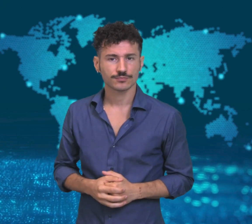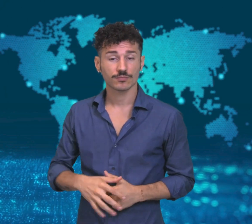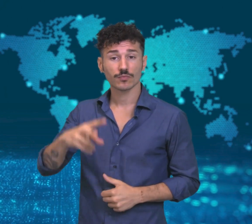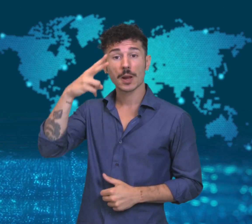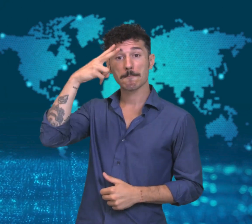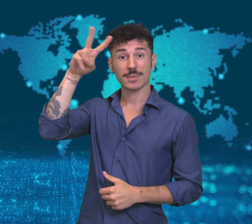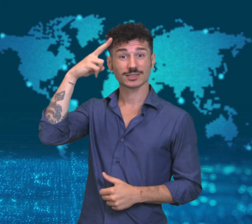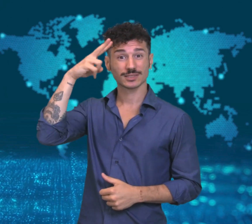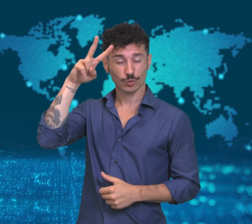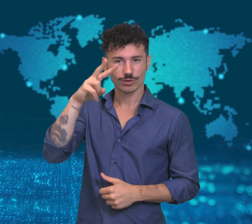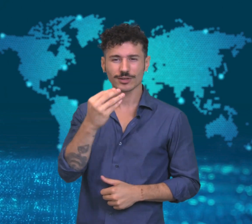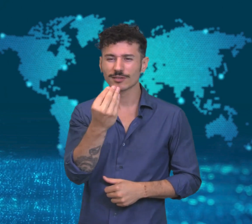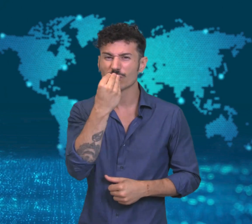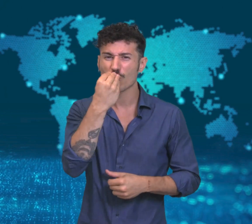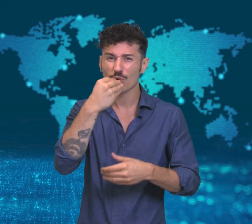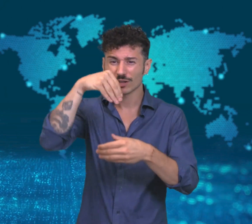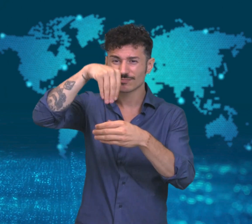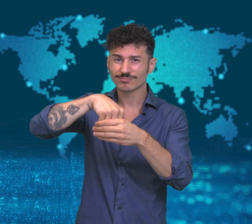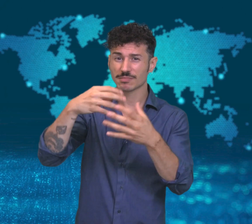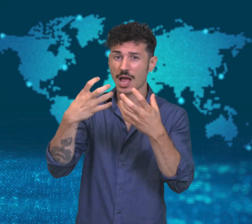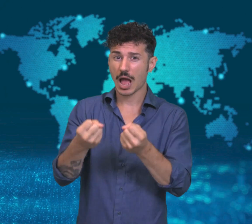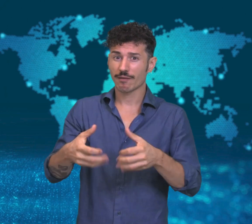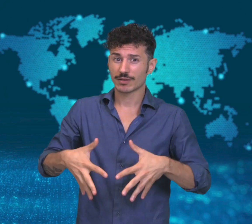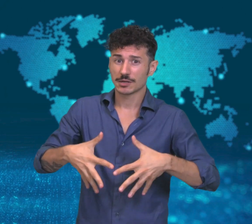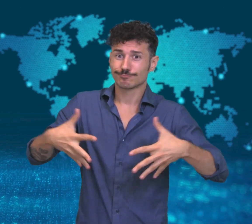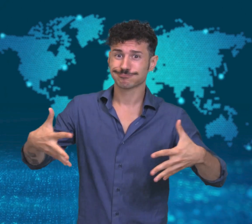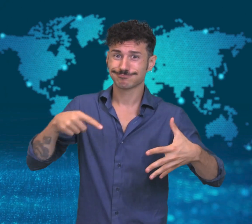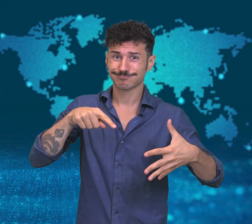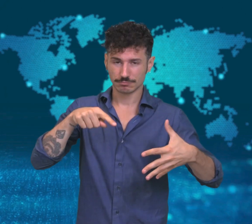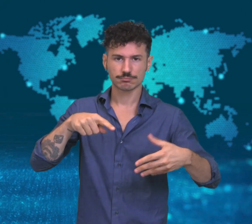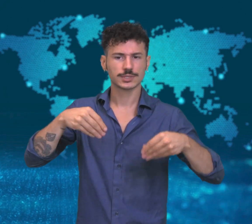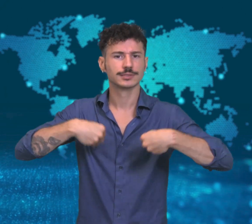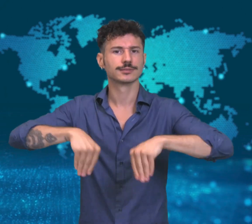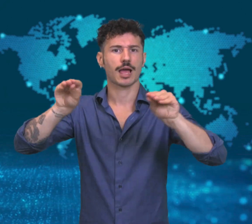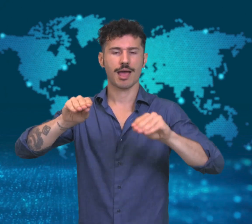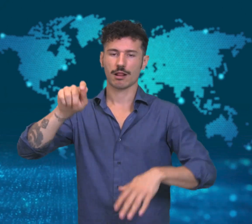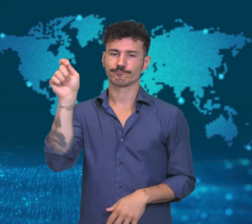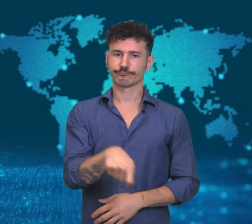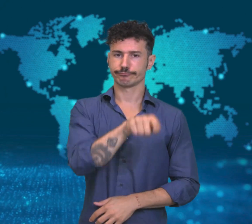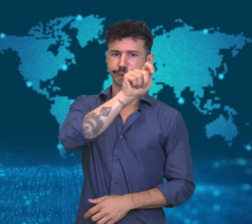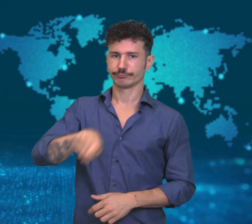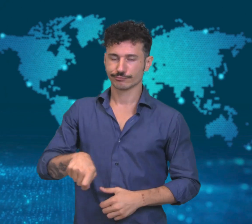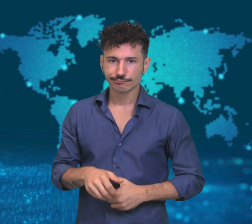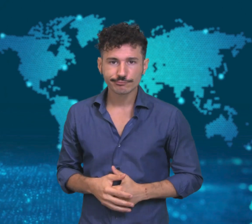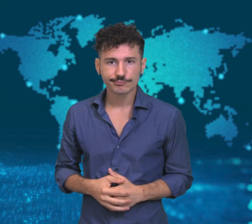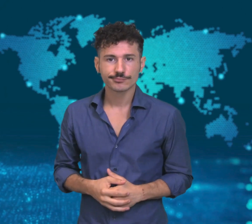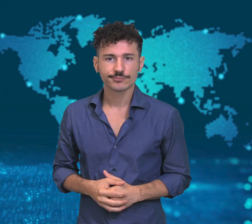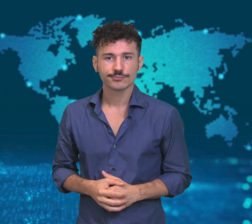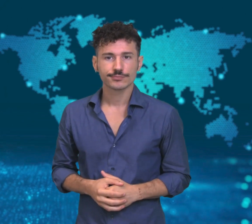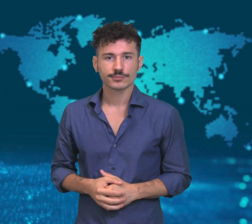Junk food sales outlawed.